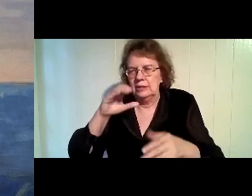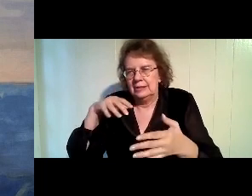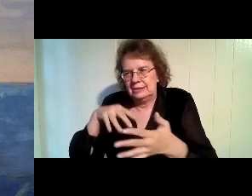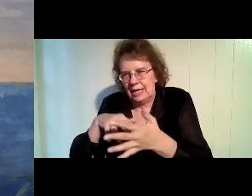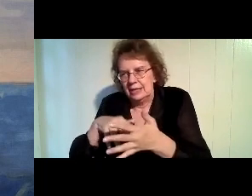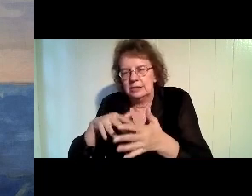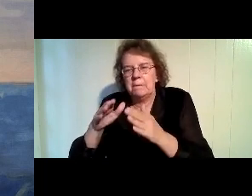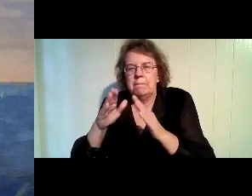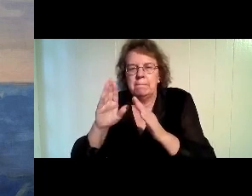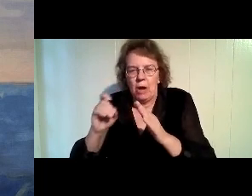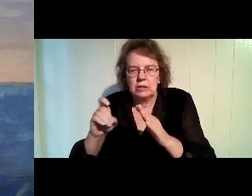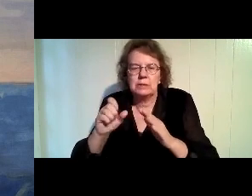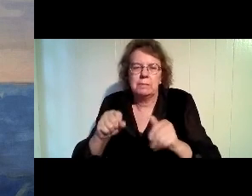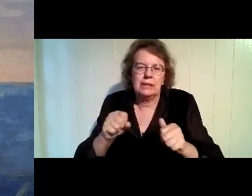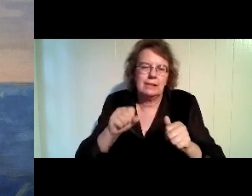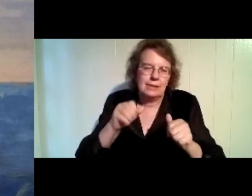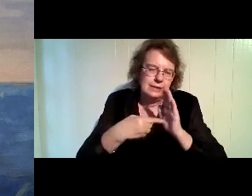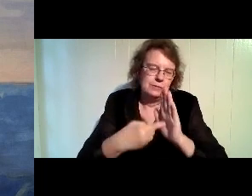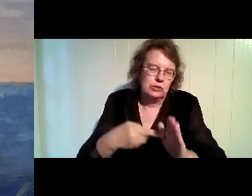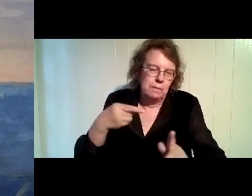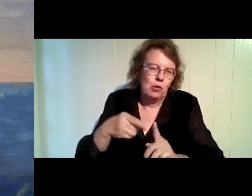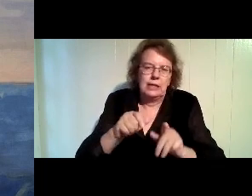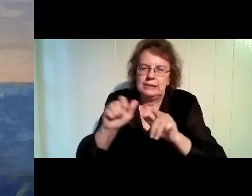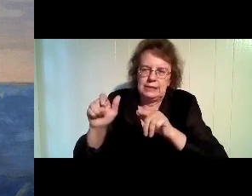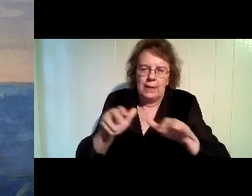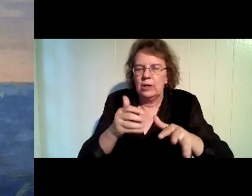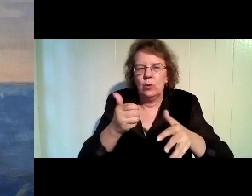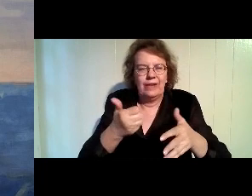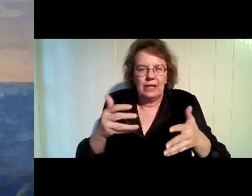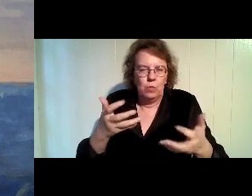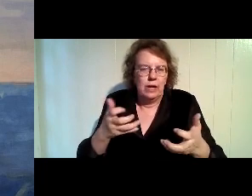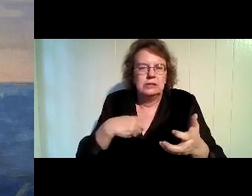type wherever I need it too, and I can just speak aloud what I would like it to type.